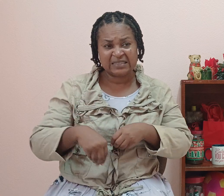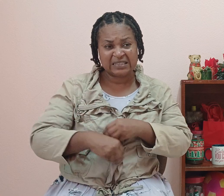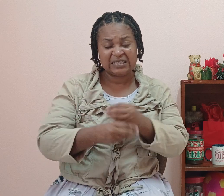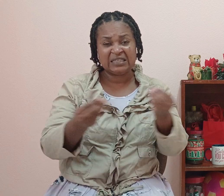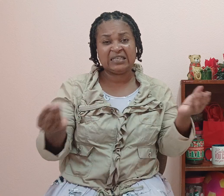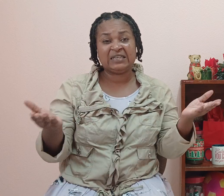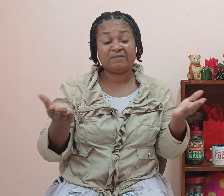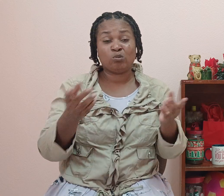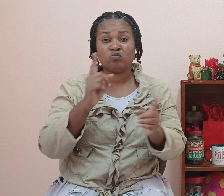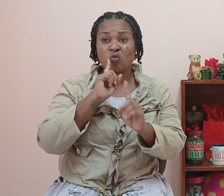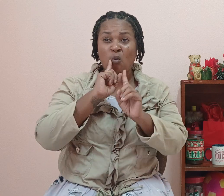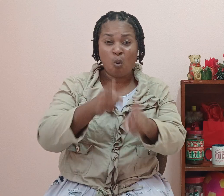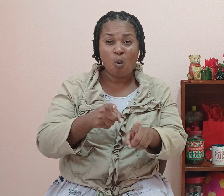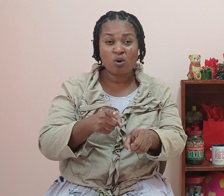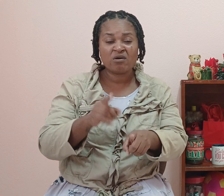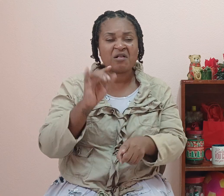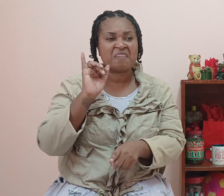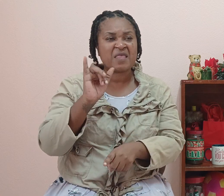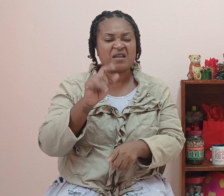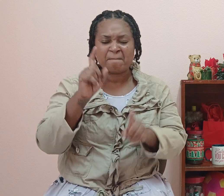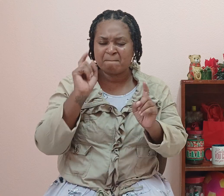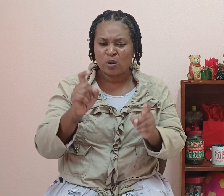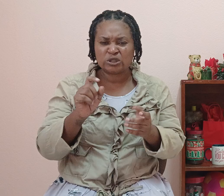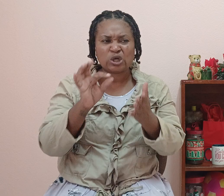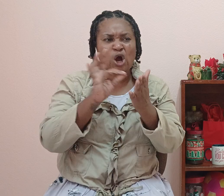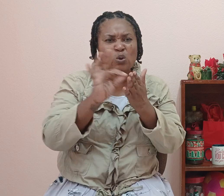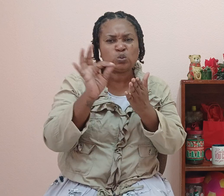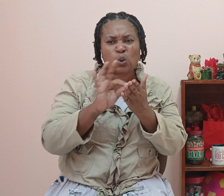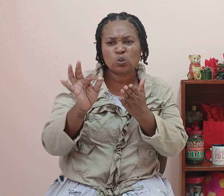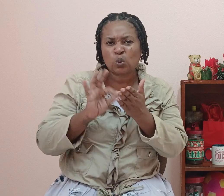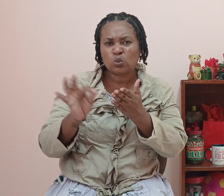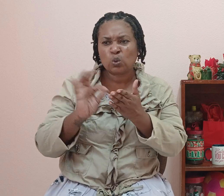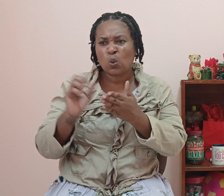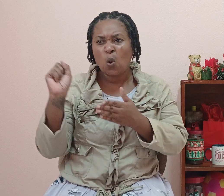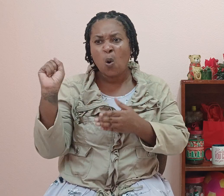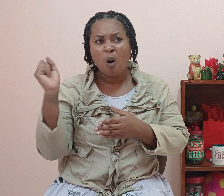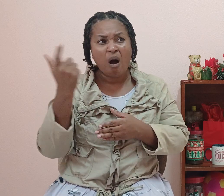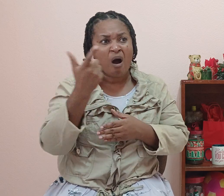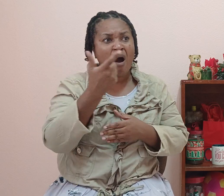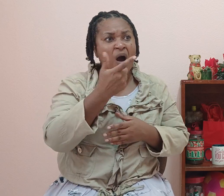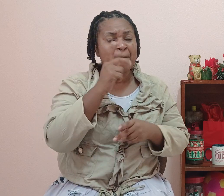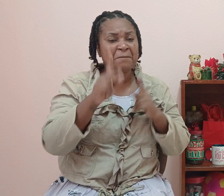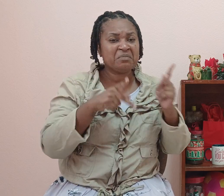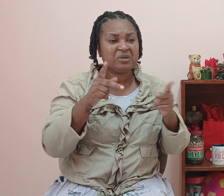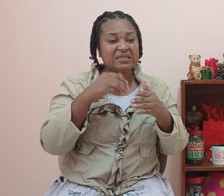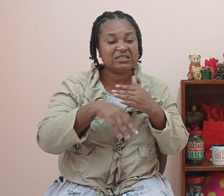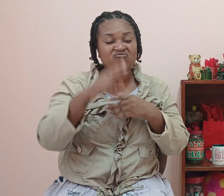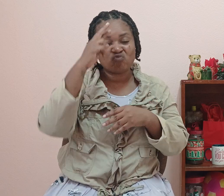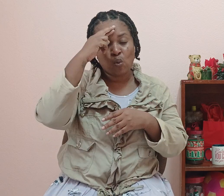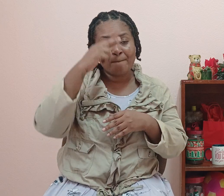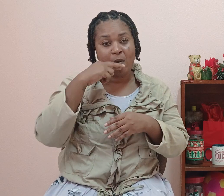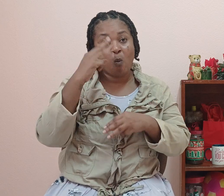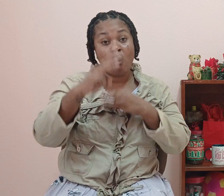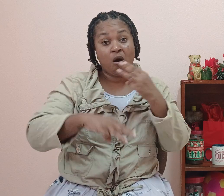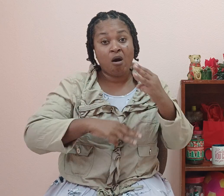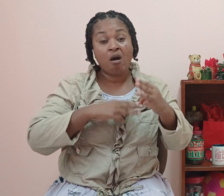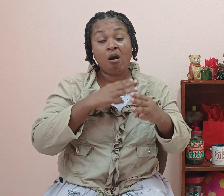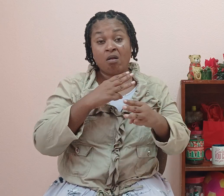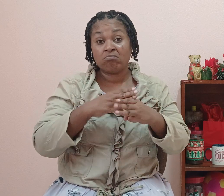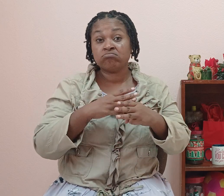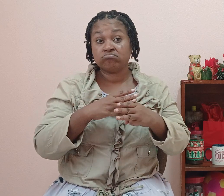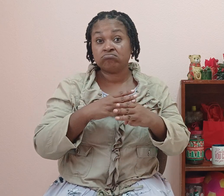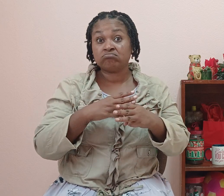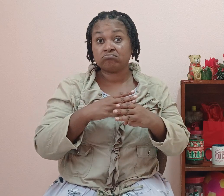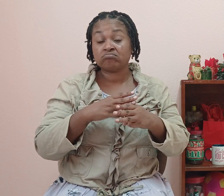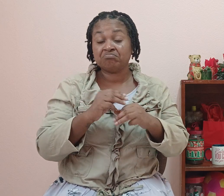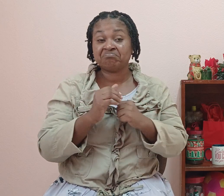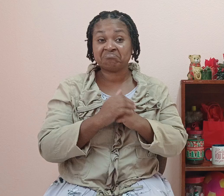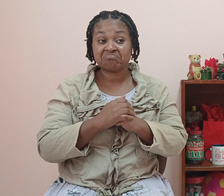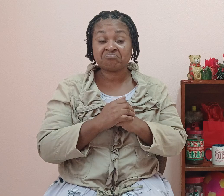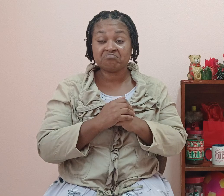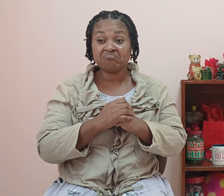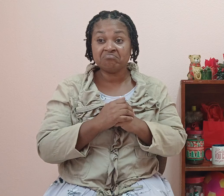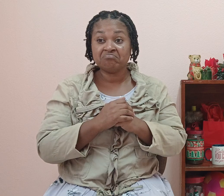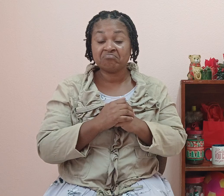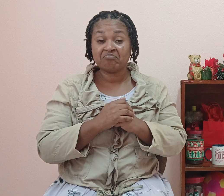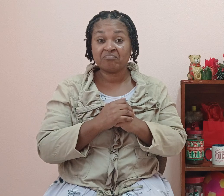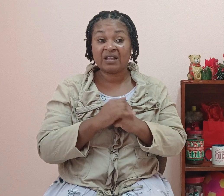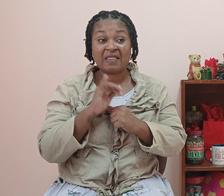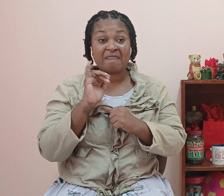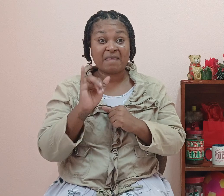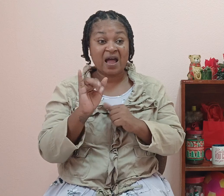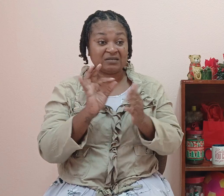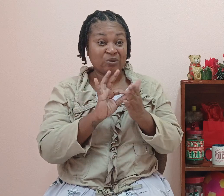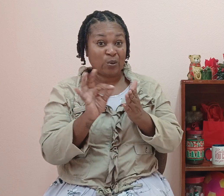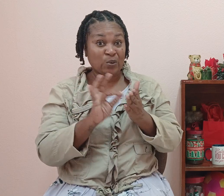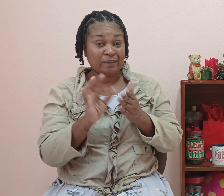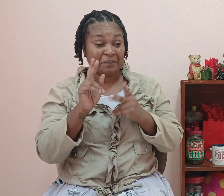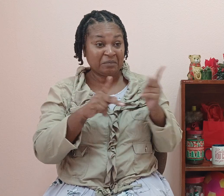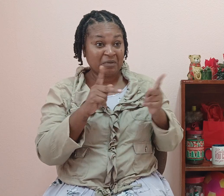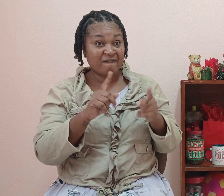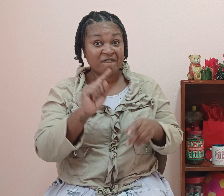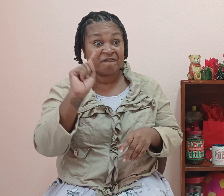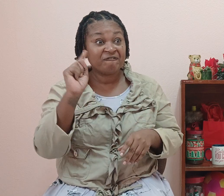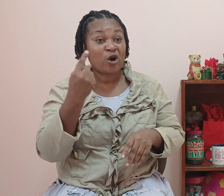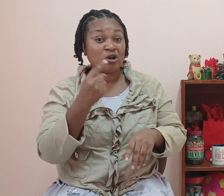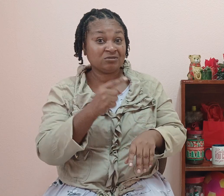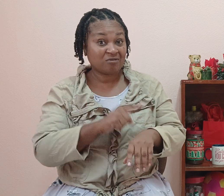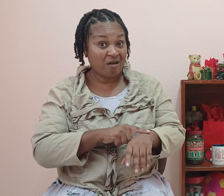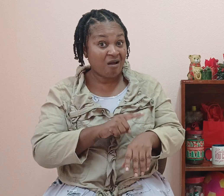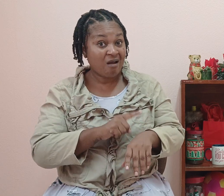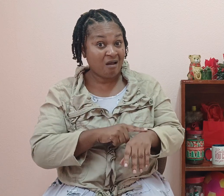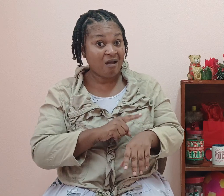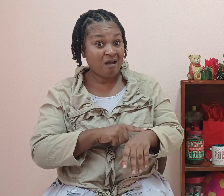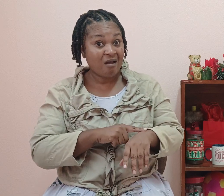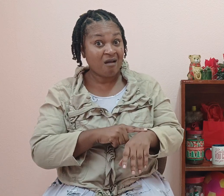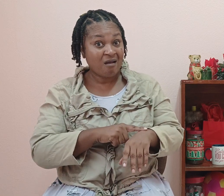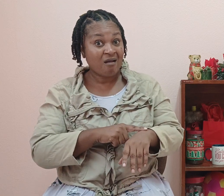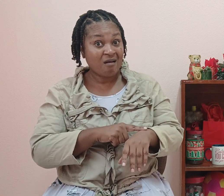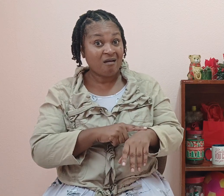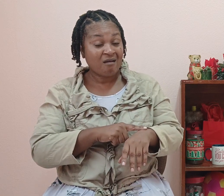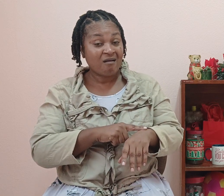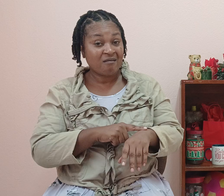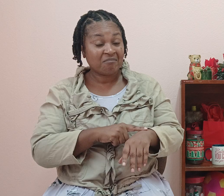the entire Roman world. 2 (This was the first census that took place while[a] Quirinius was